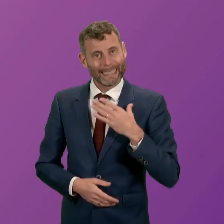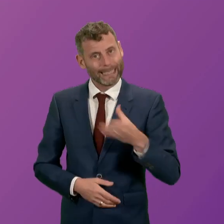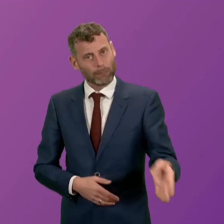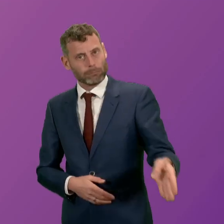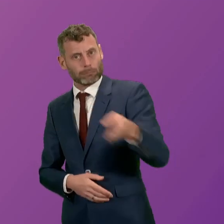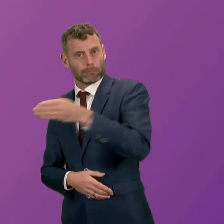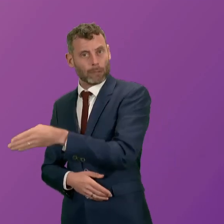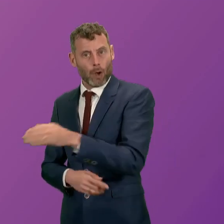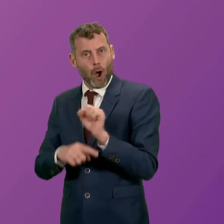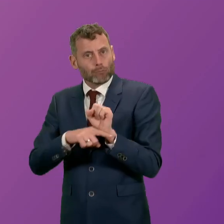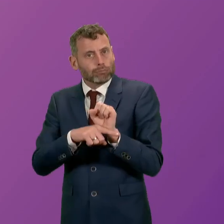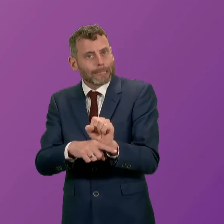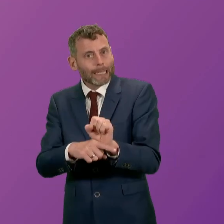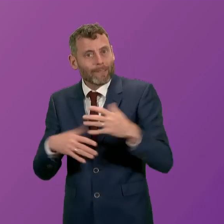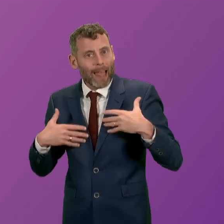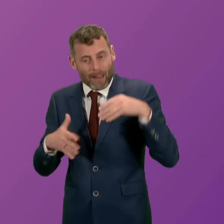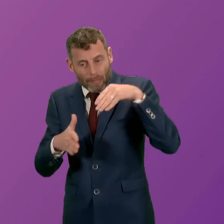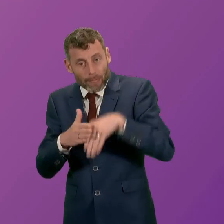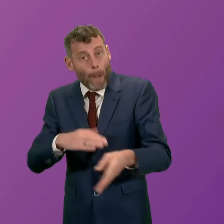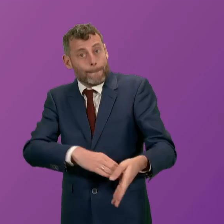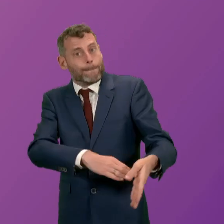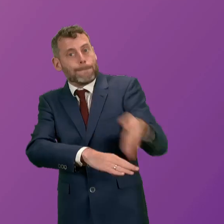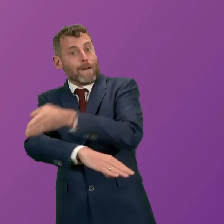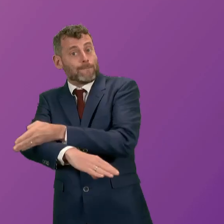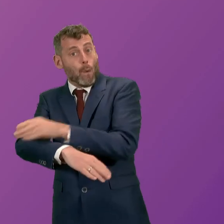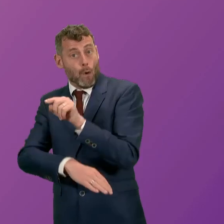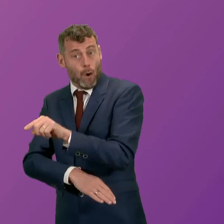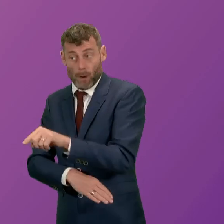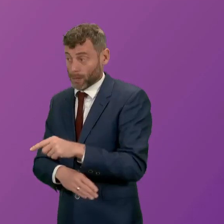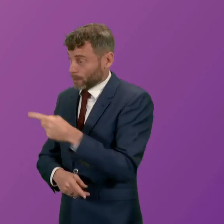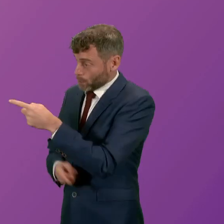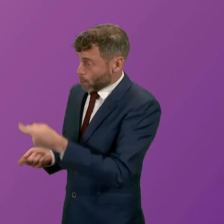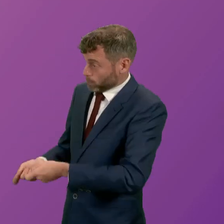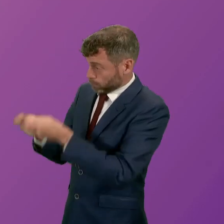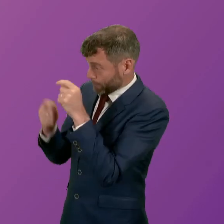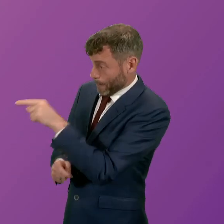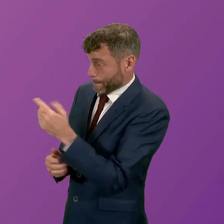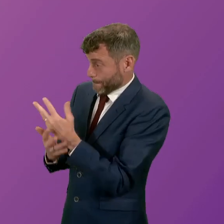and many of the interventions that Mr Briggs is talking about are preventative interventions.